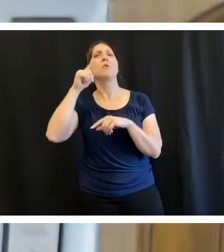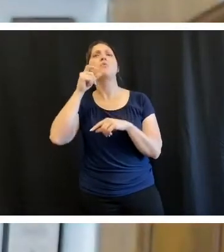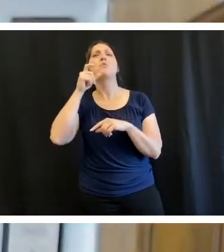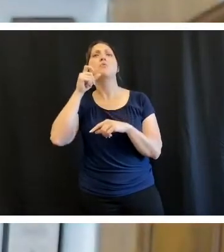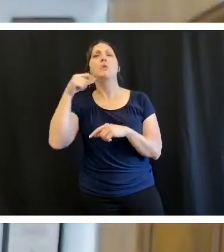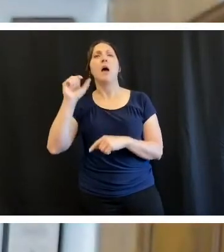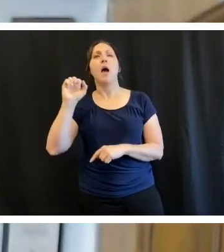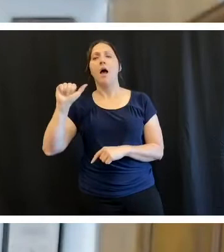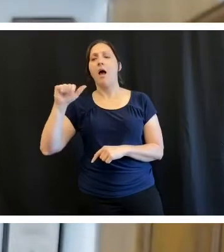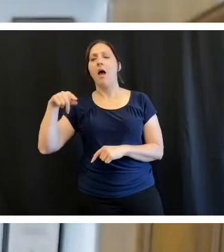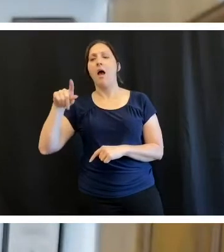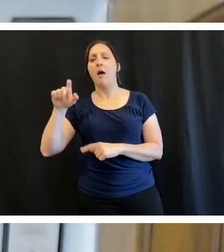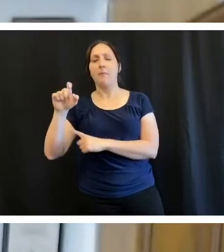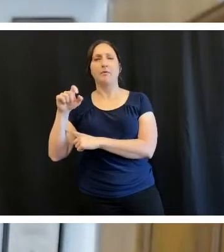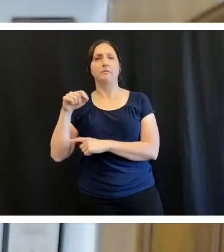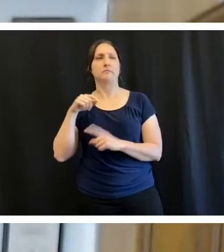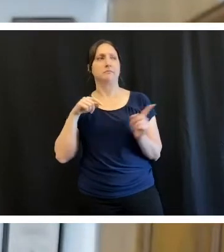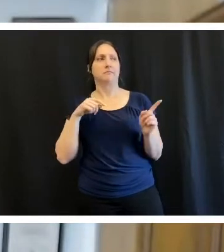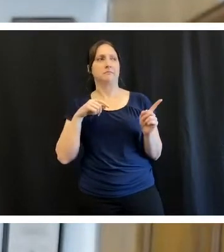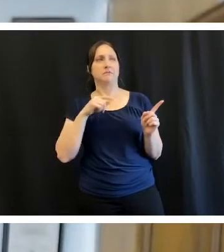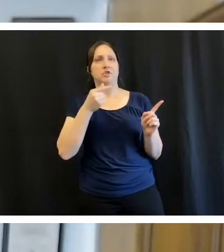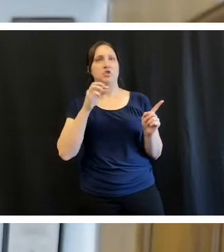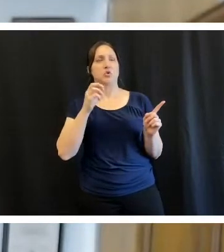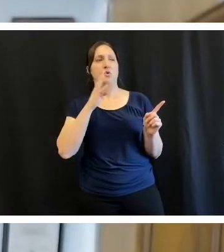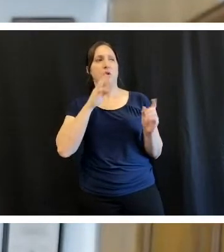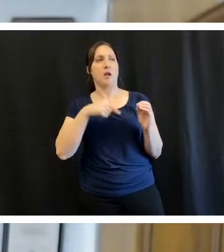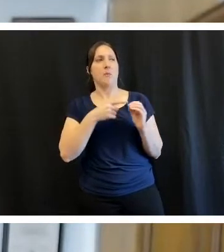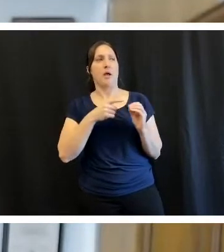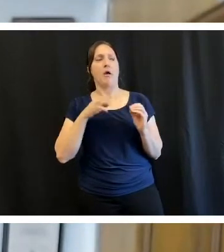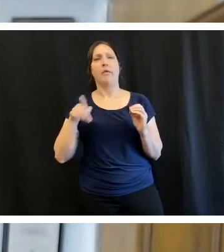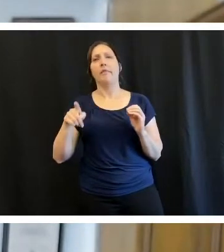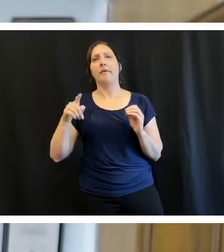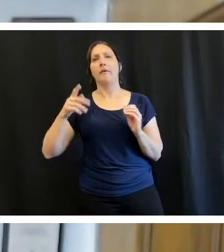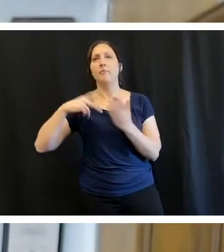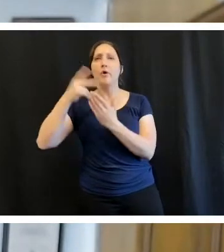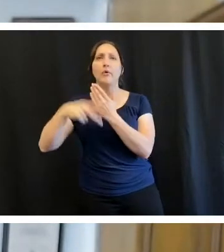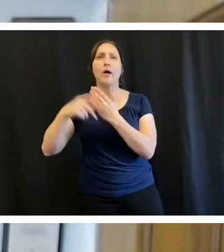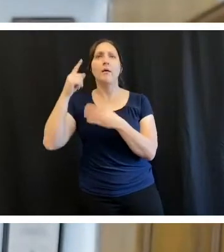with the credit hours that the students can learn toward a master's degree.